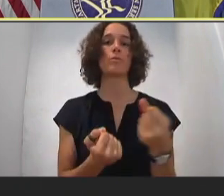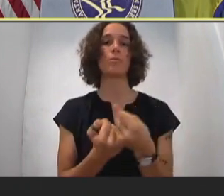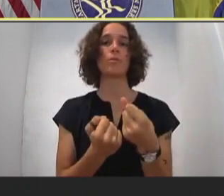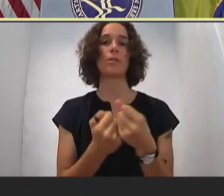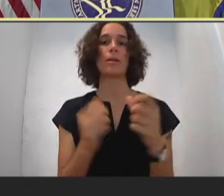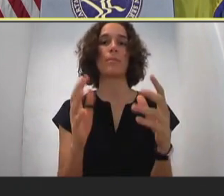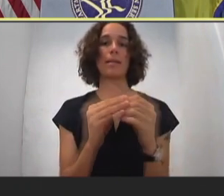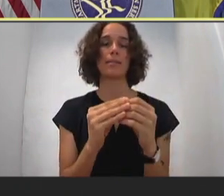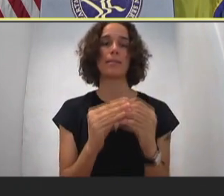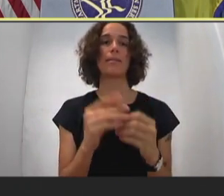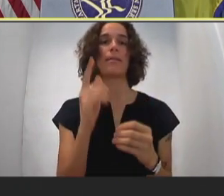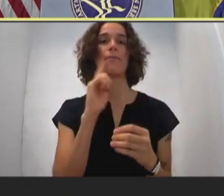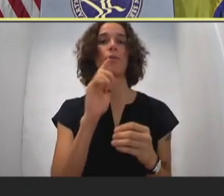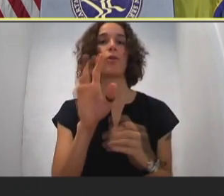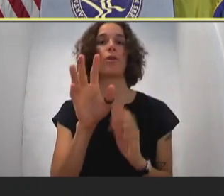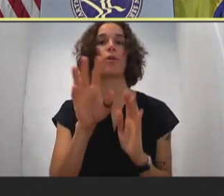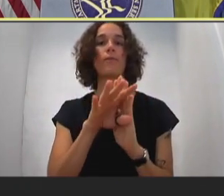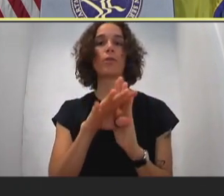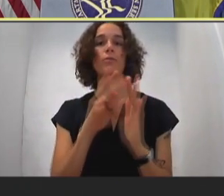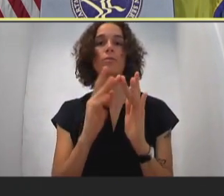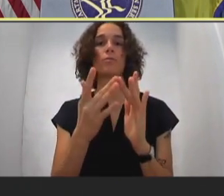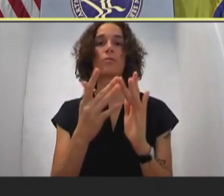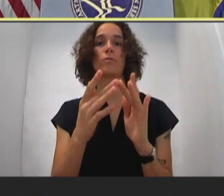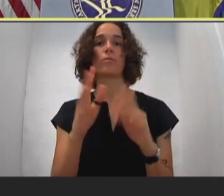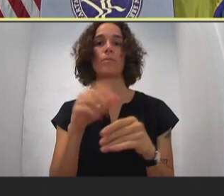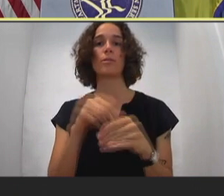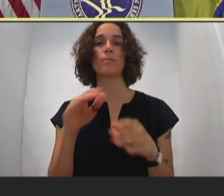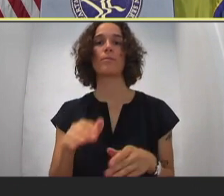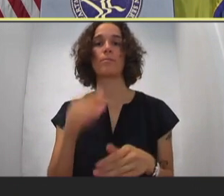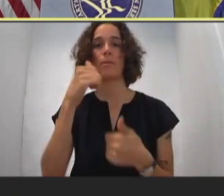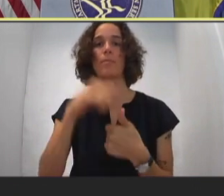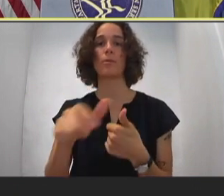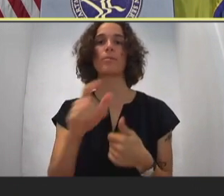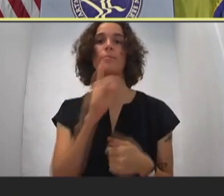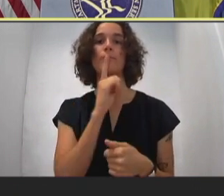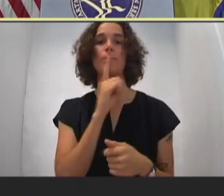For our virtual participants, please remember to mute yourself when you're not speaking, and please